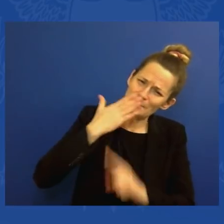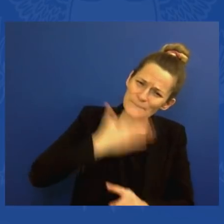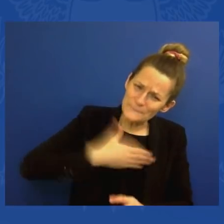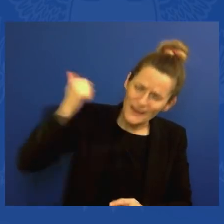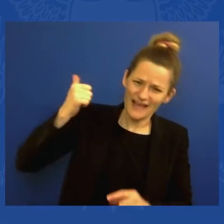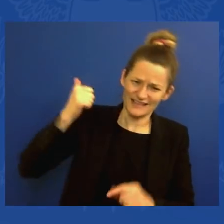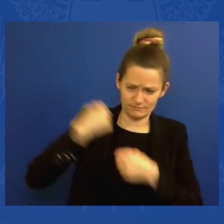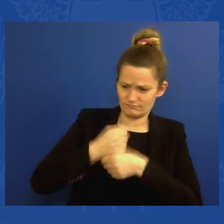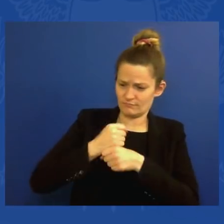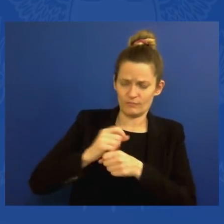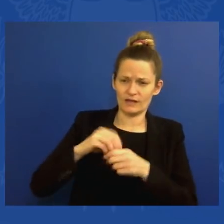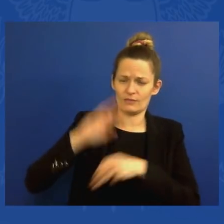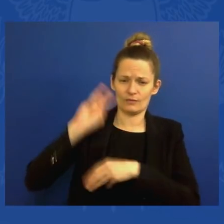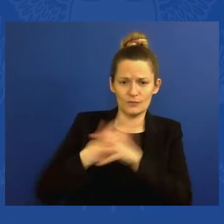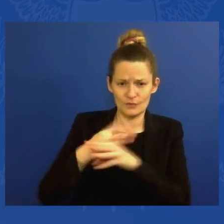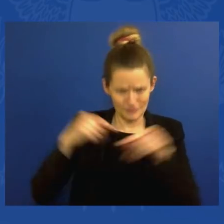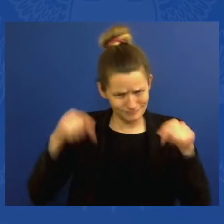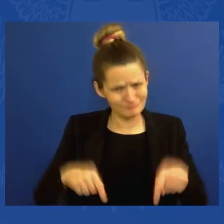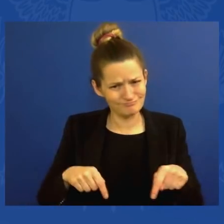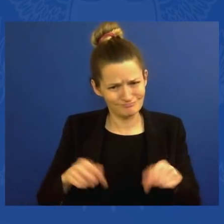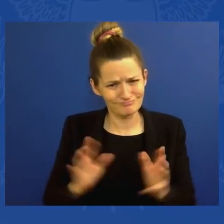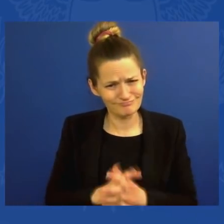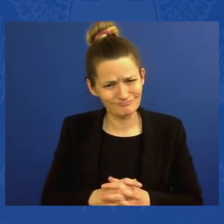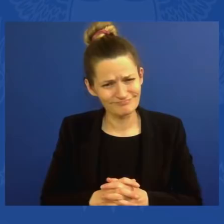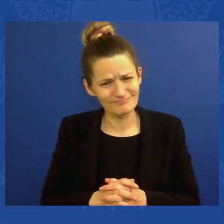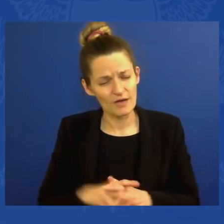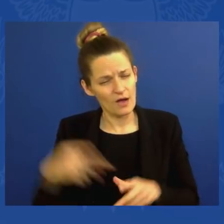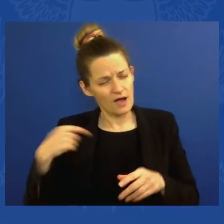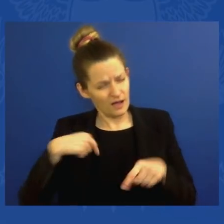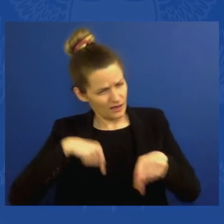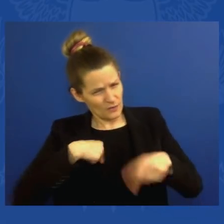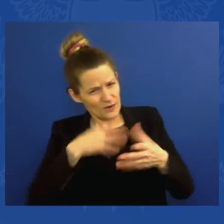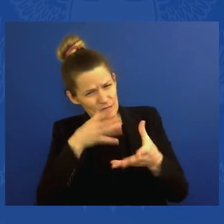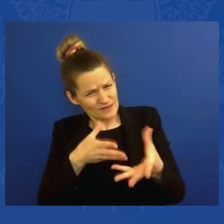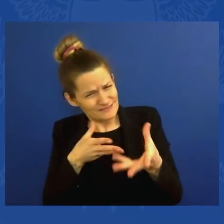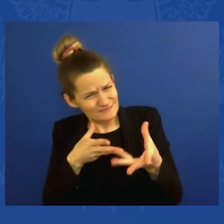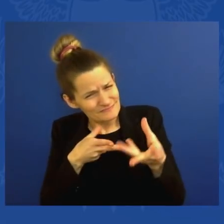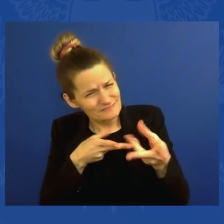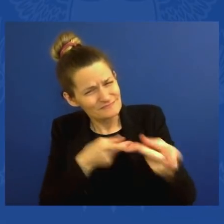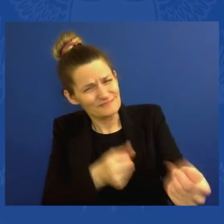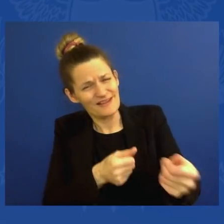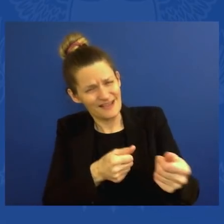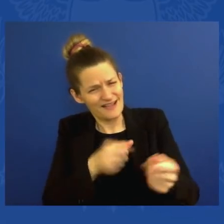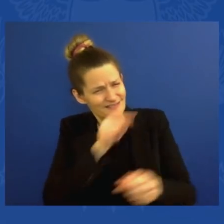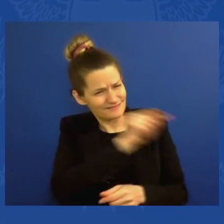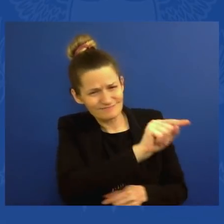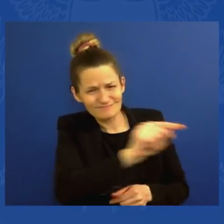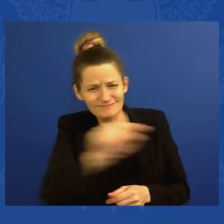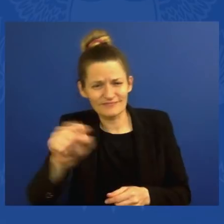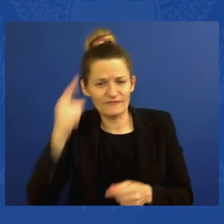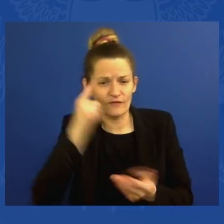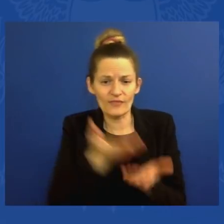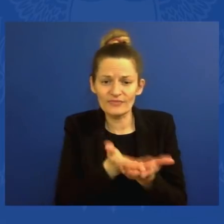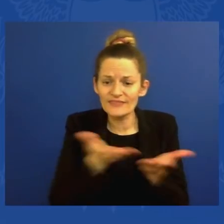in goods and services to fulfill its responsibilities to the American people -- from the Defense Department, to healthcare, to education, and beyond.